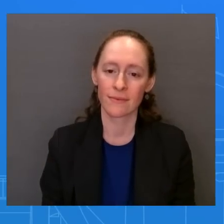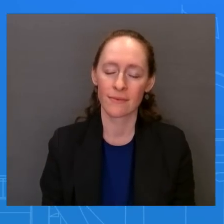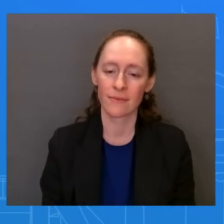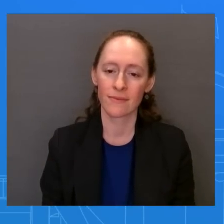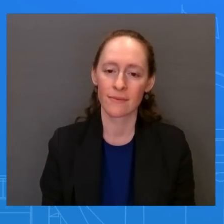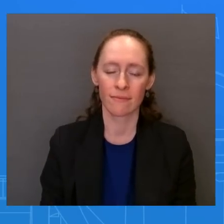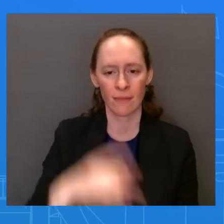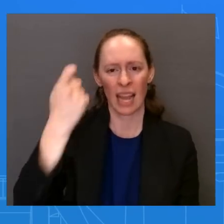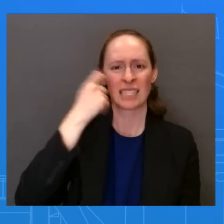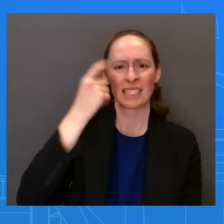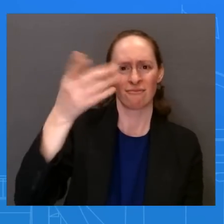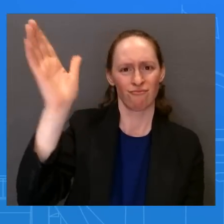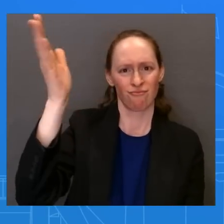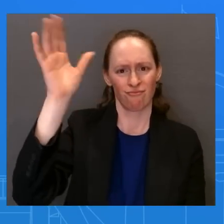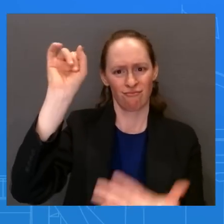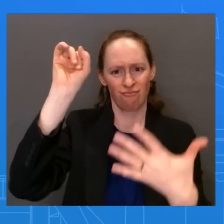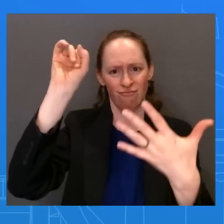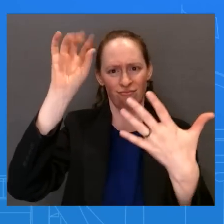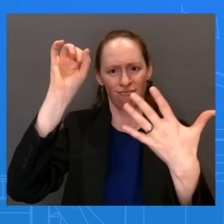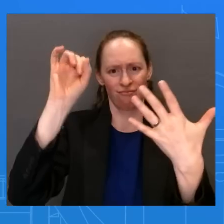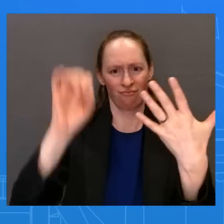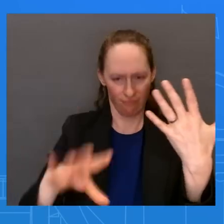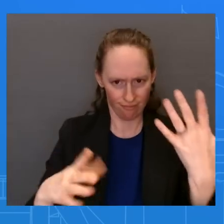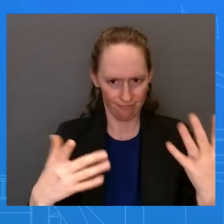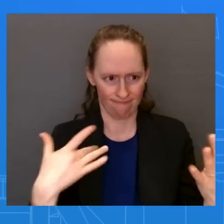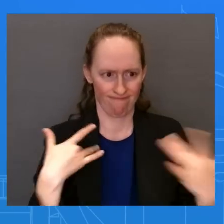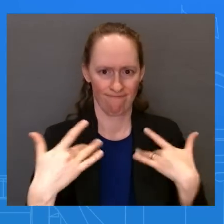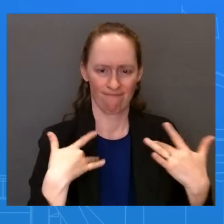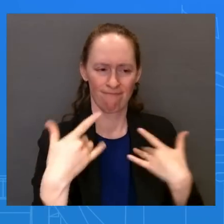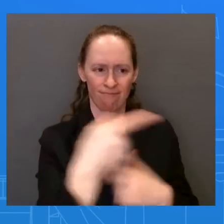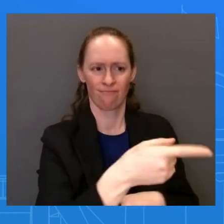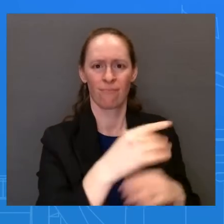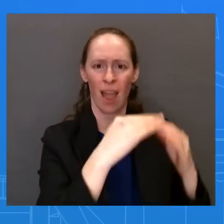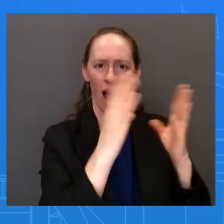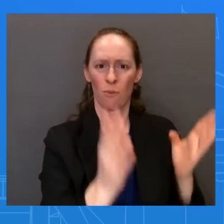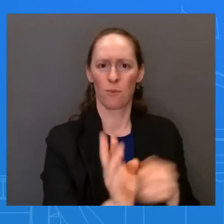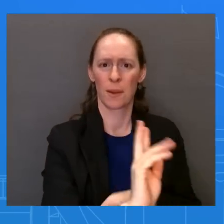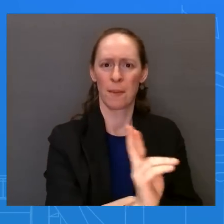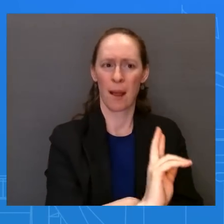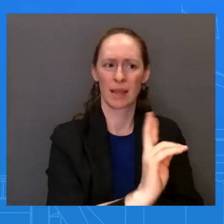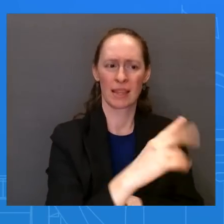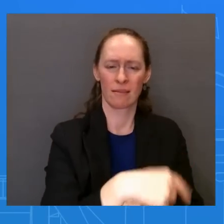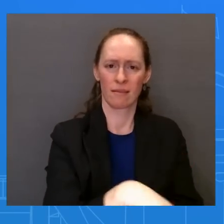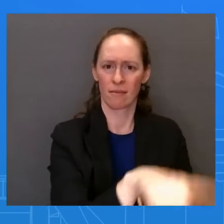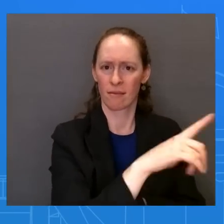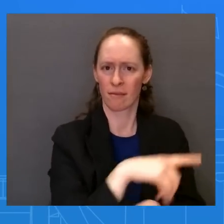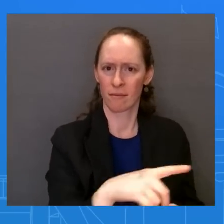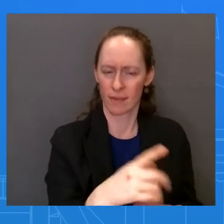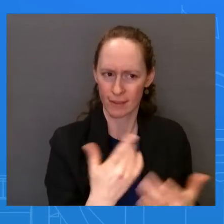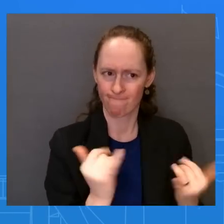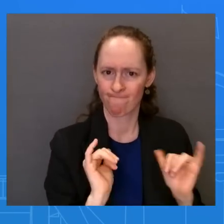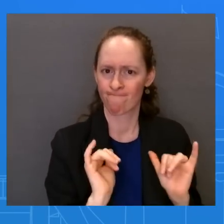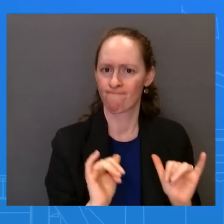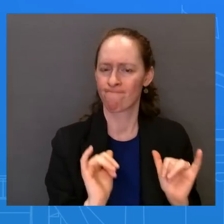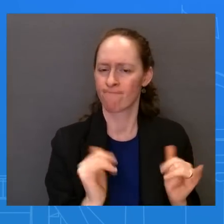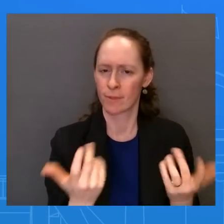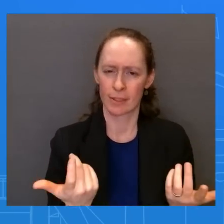what has the White House seen or heard from House Republicans that gives you confidence that we can avoid a default?